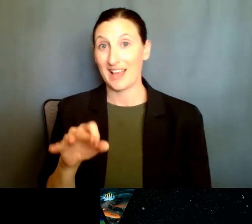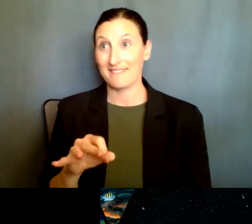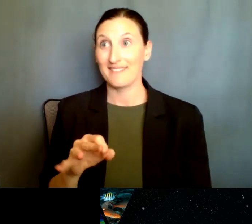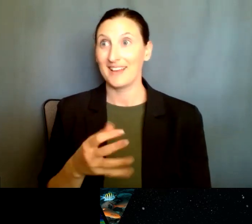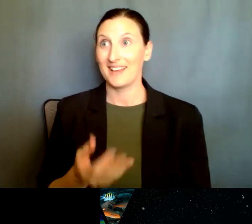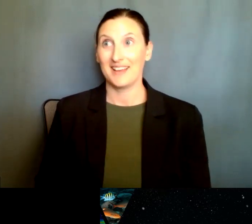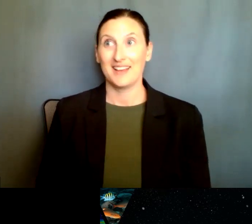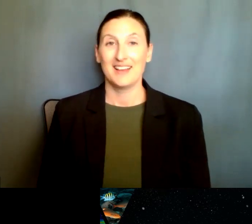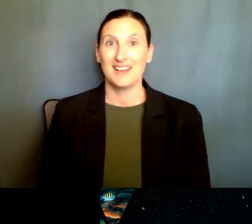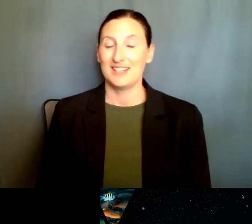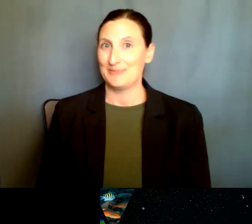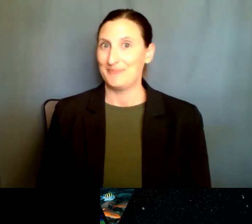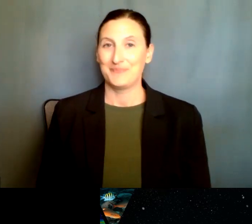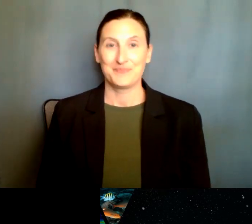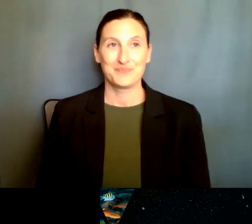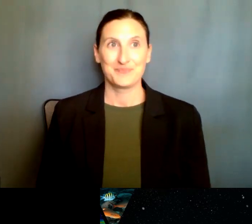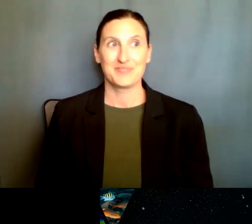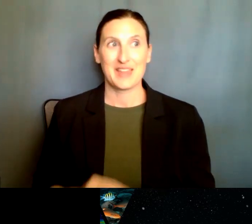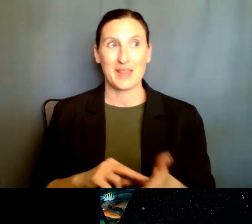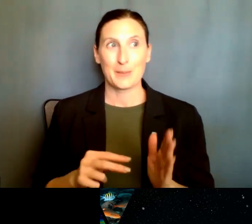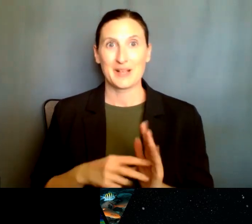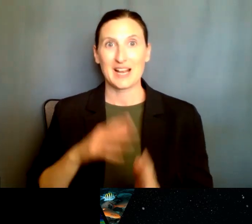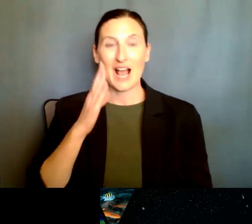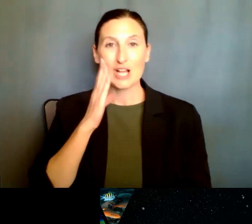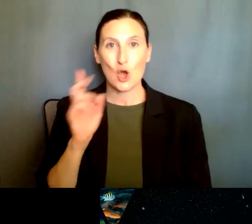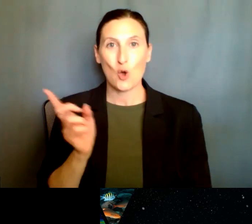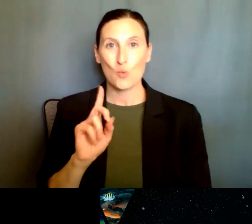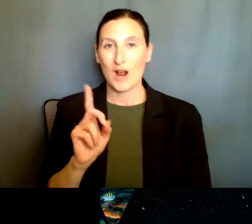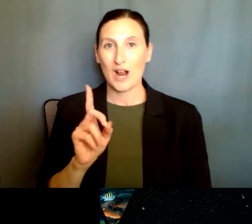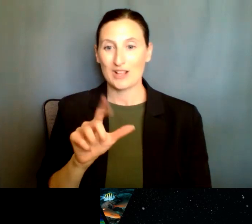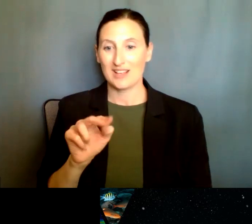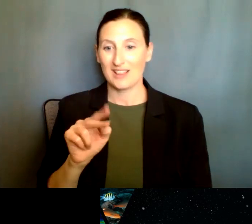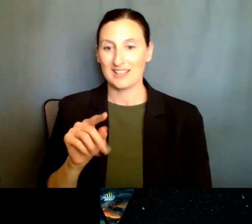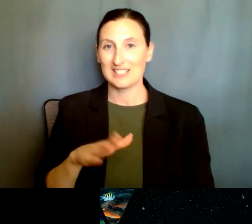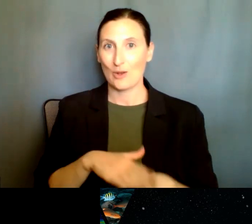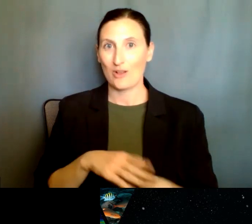I know where the link is on the DMS web page. I'm not actually sure how to do it.